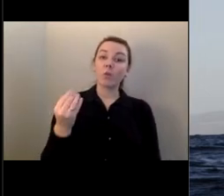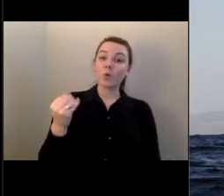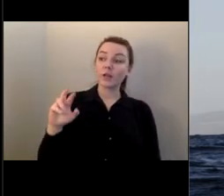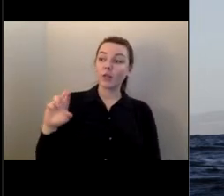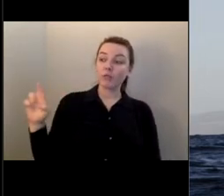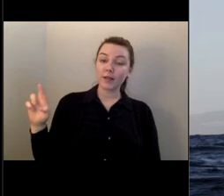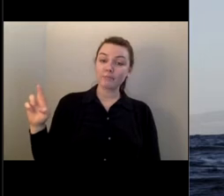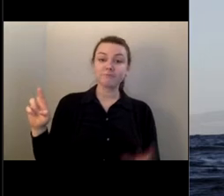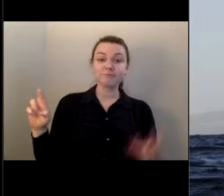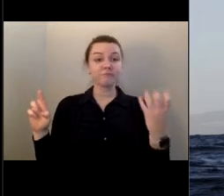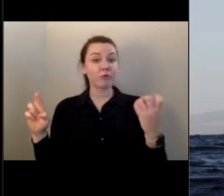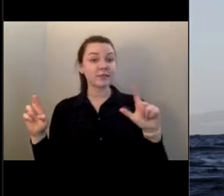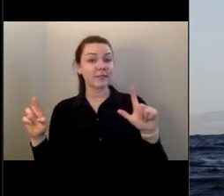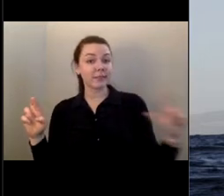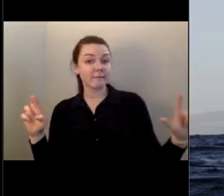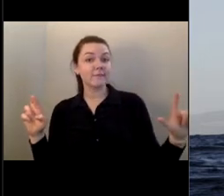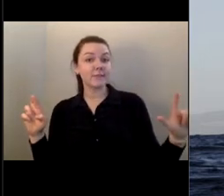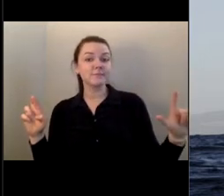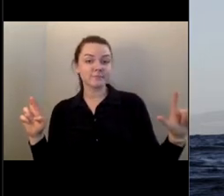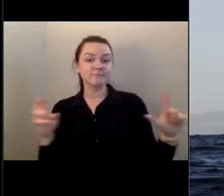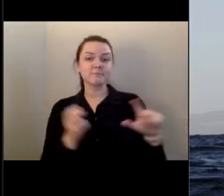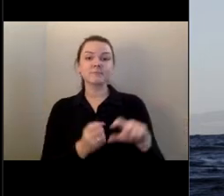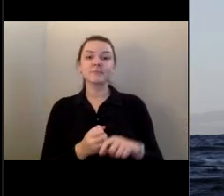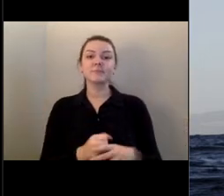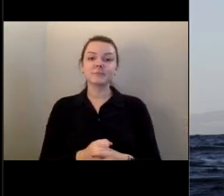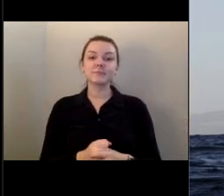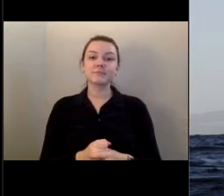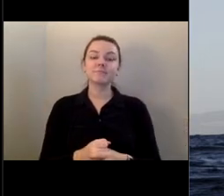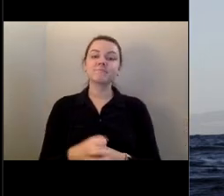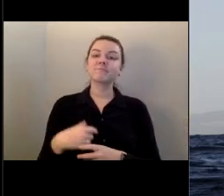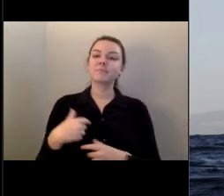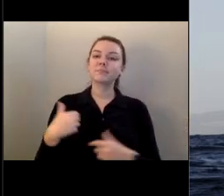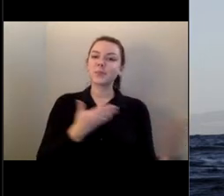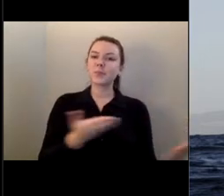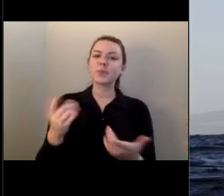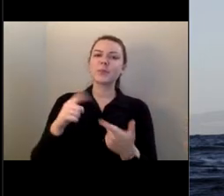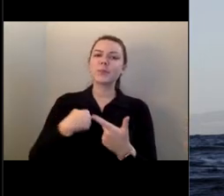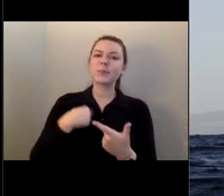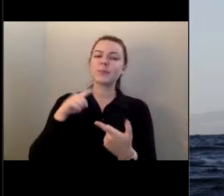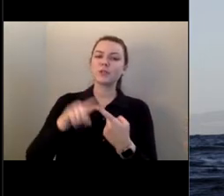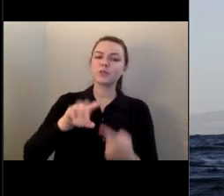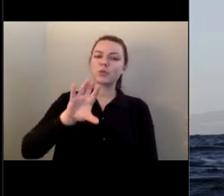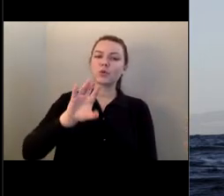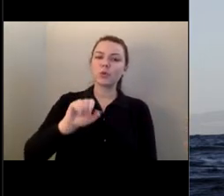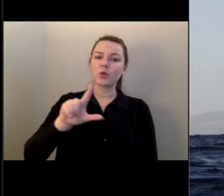14 on the left Take me to the coral reef Show your shaka.